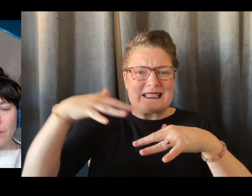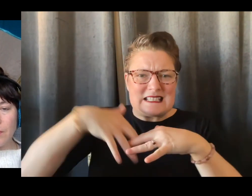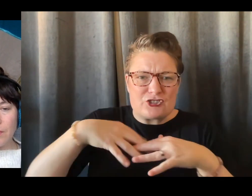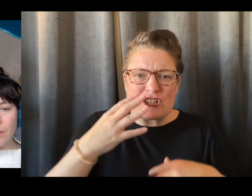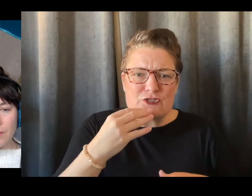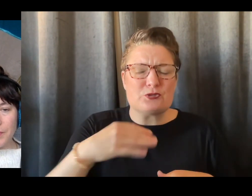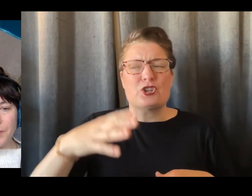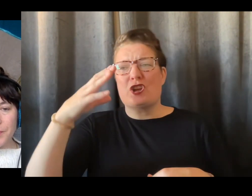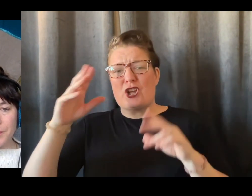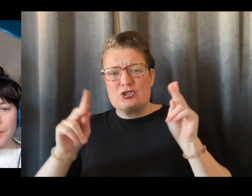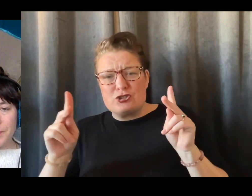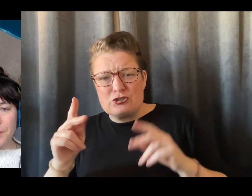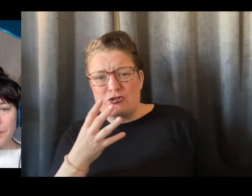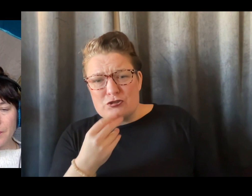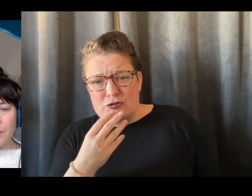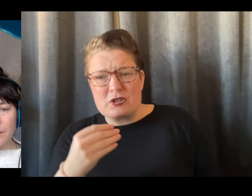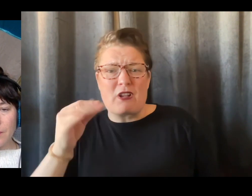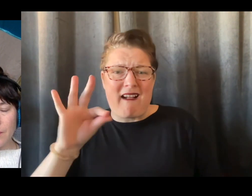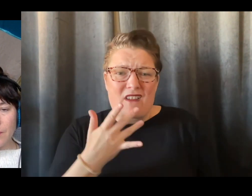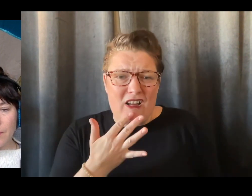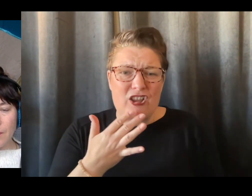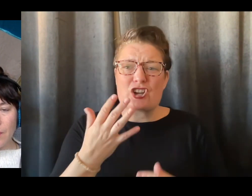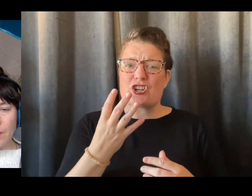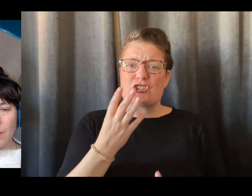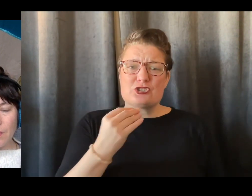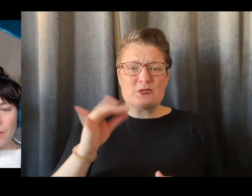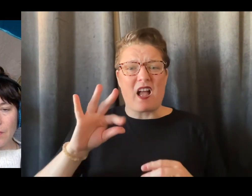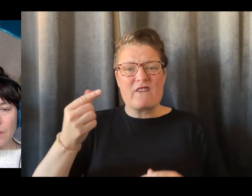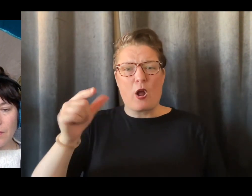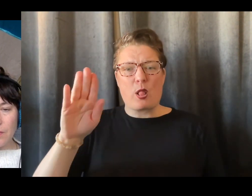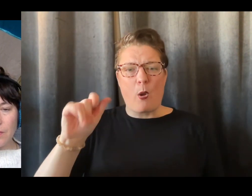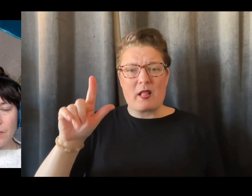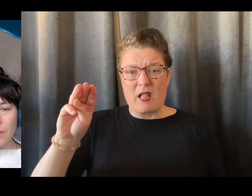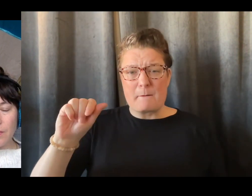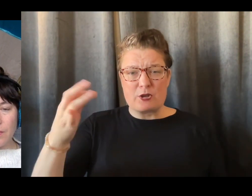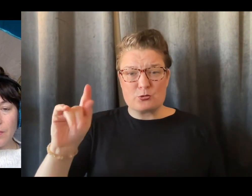I remember when I, when you first sent me the invitation just to put in a piece,